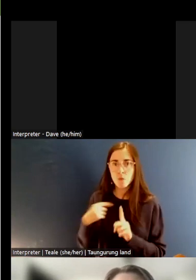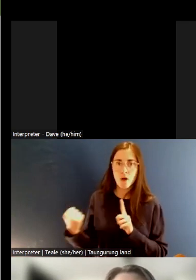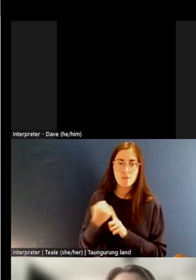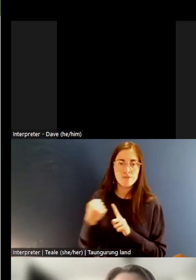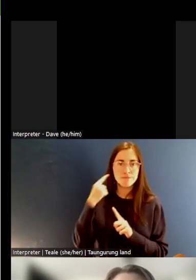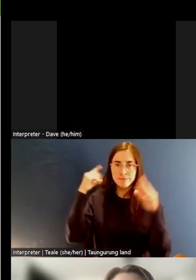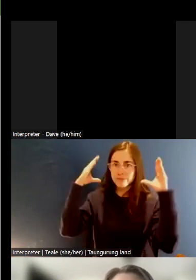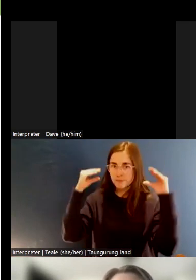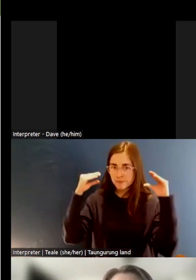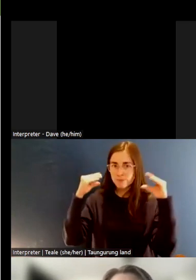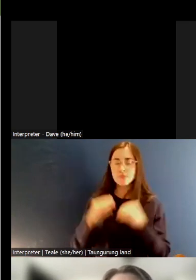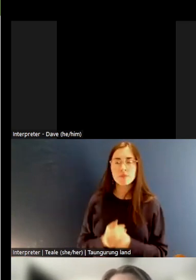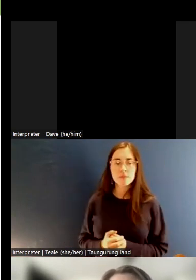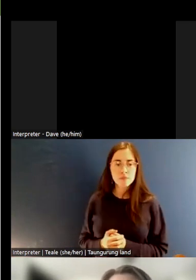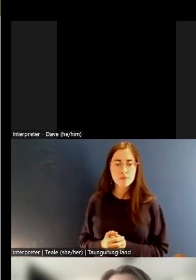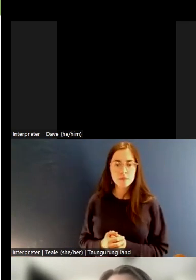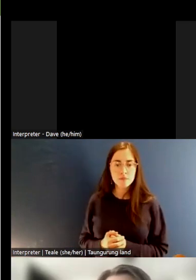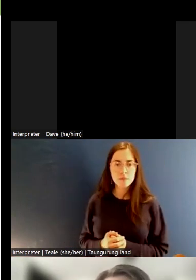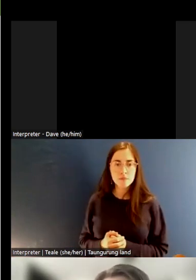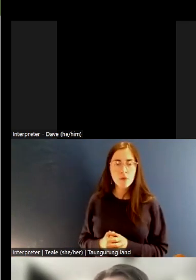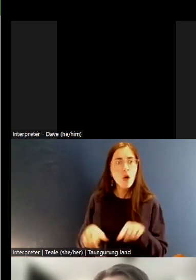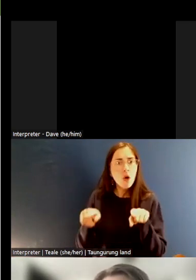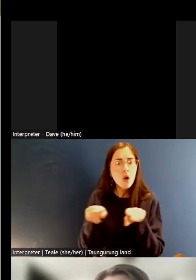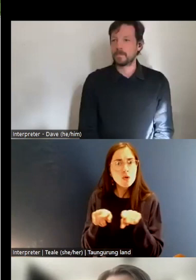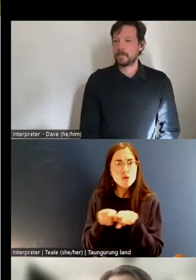And then they were able to find genetic causes